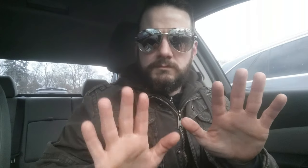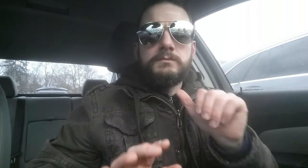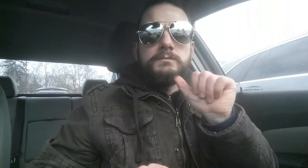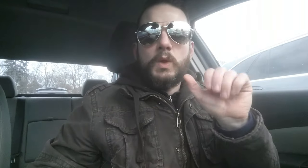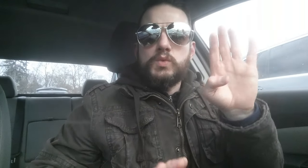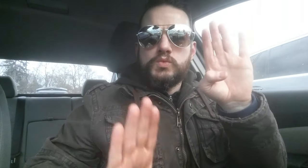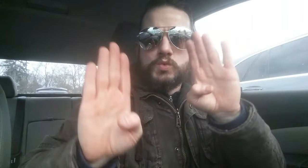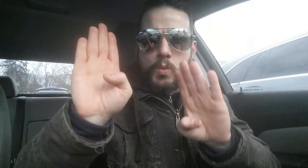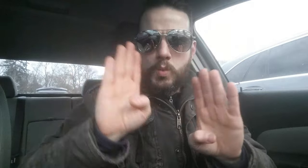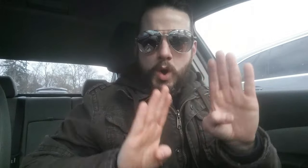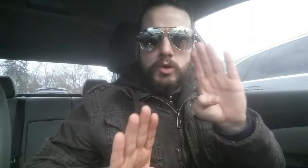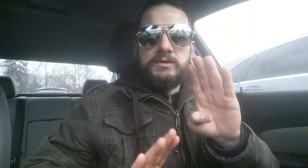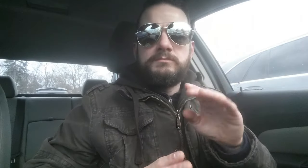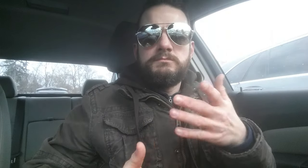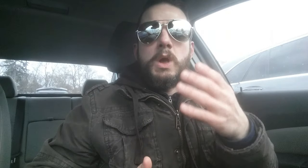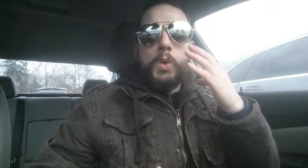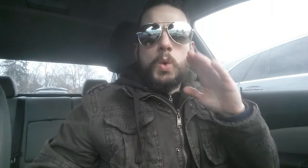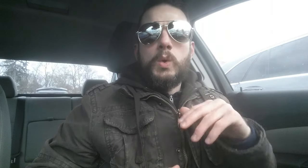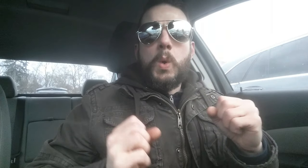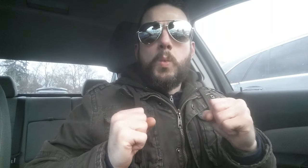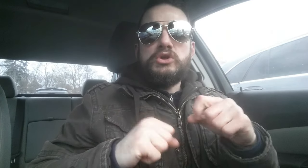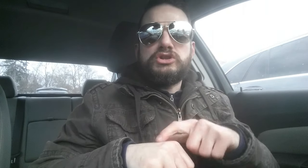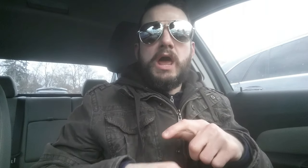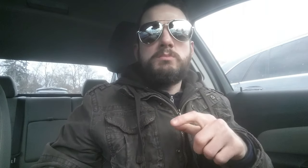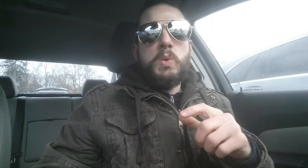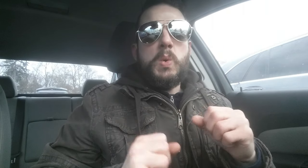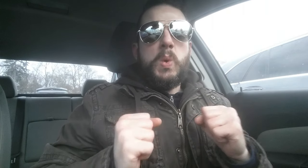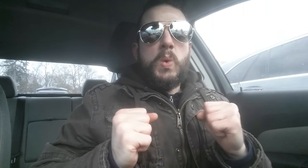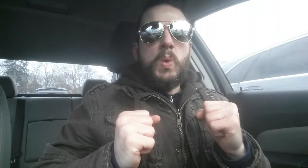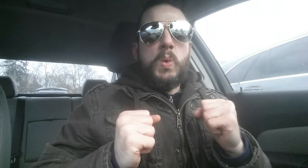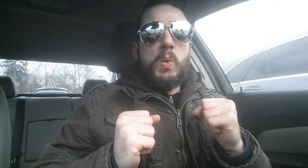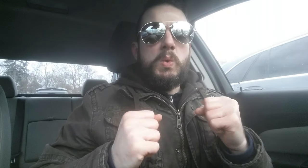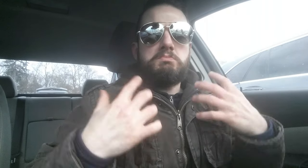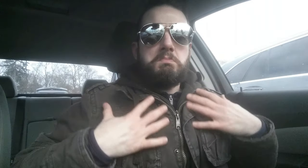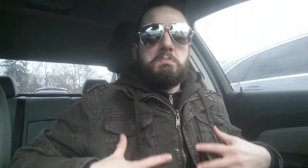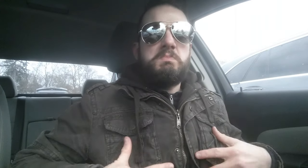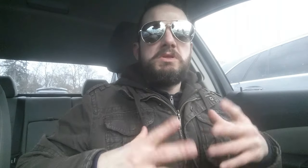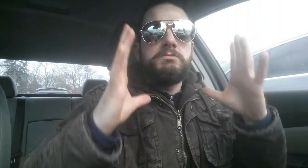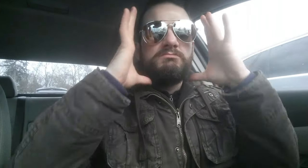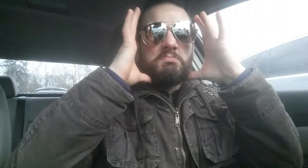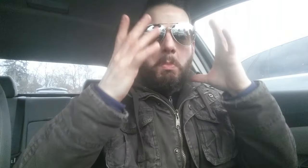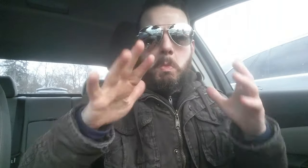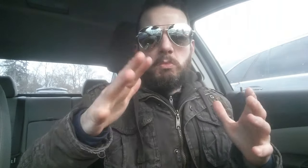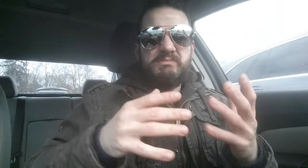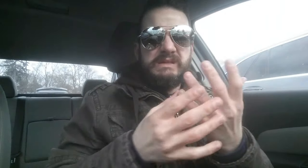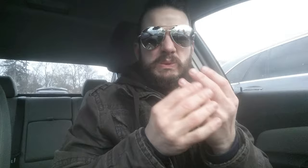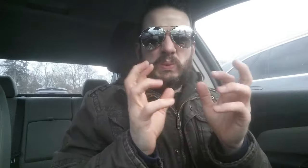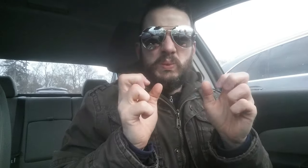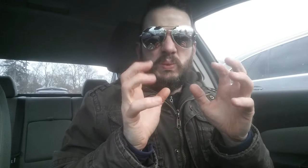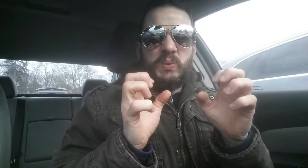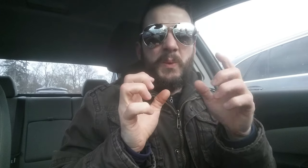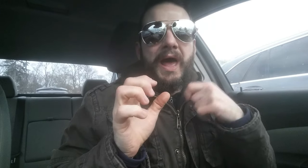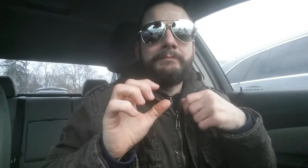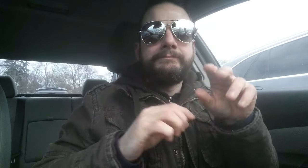Don't worry, I know it's winter. It was kinda cold. My torso and face were not that bad but my hands were a little numb.